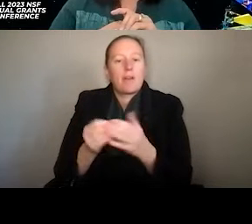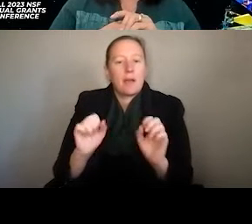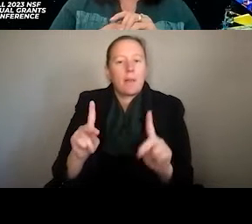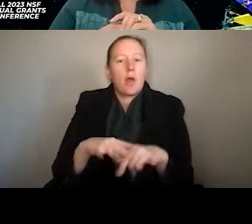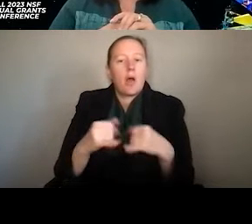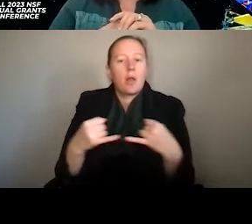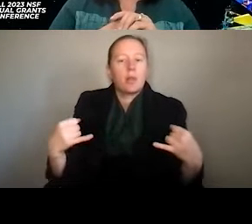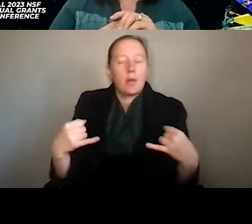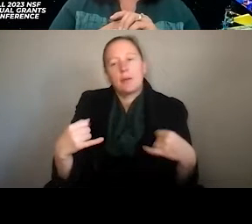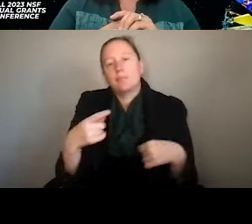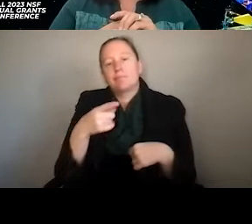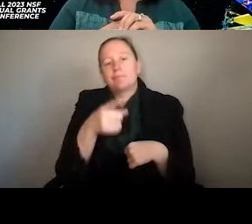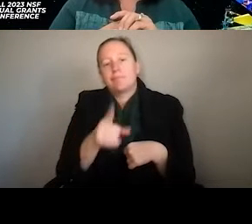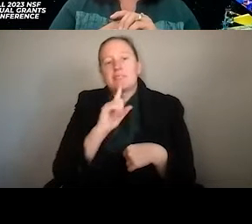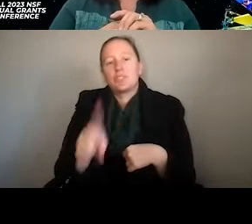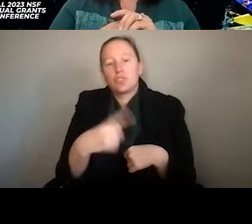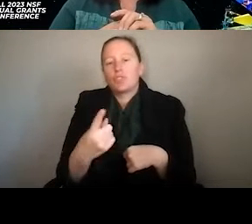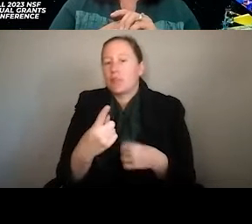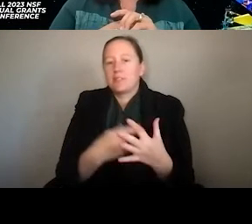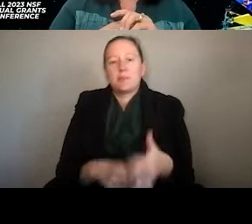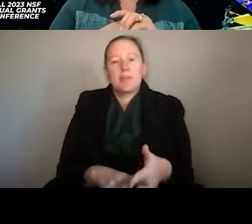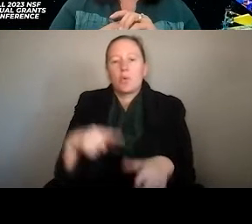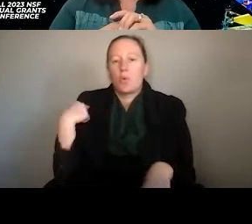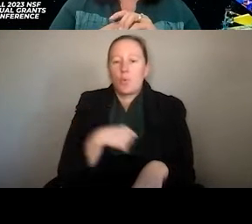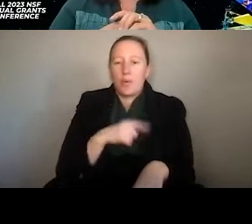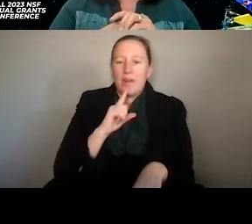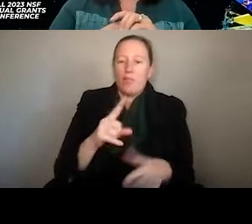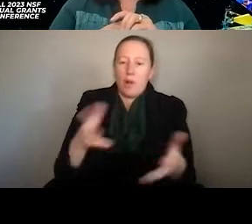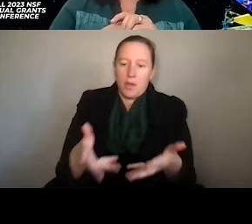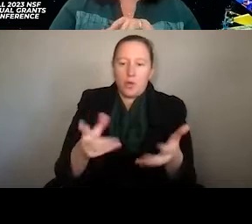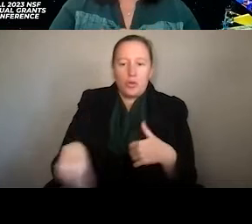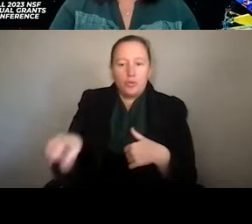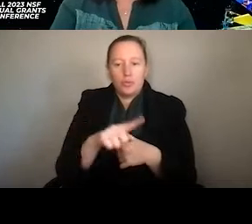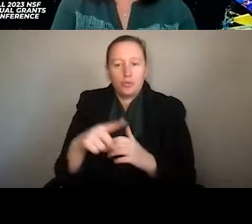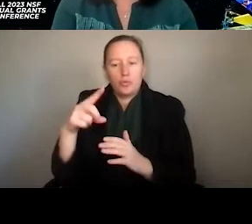and this is just only the beginning. We really encourage you to look